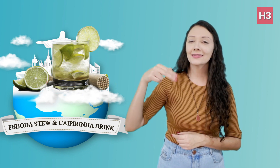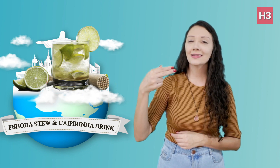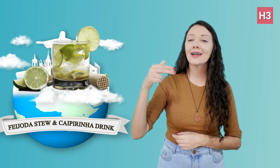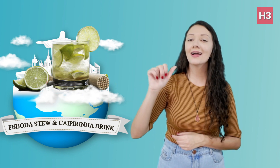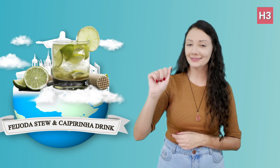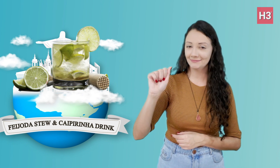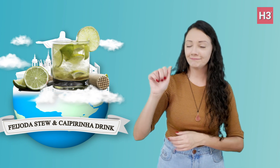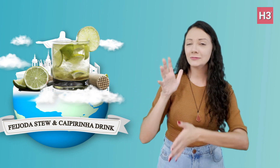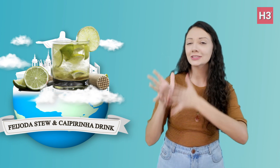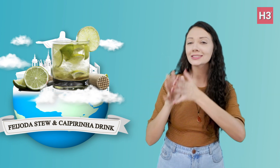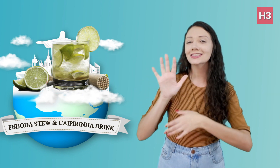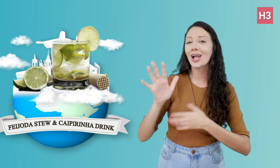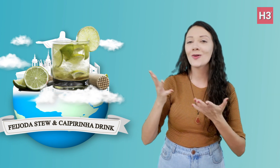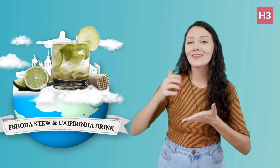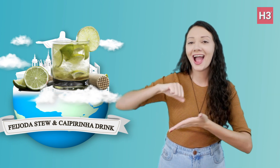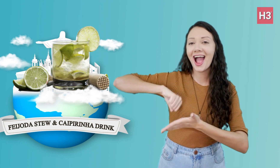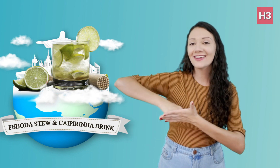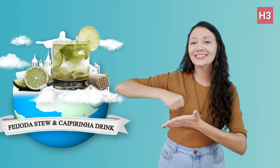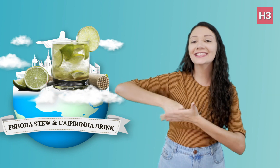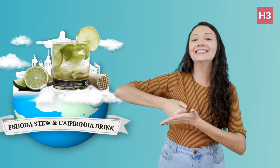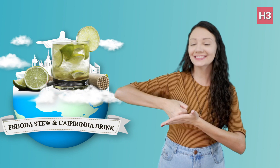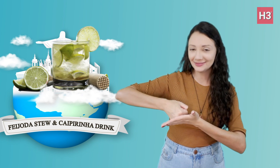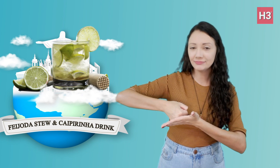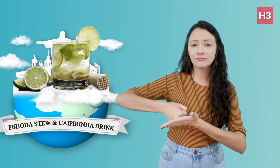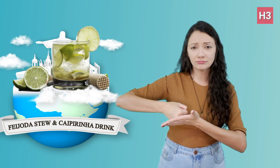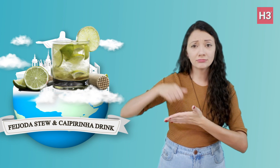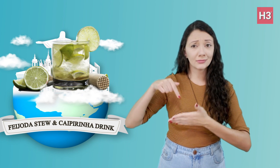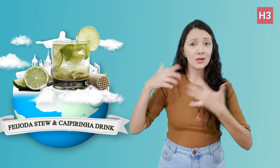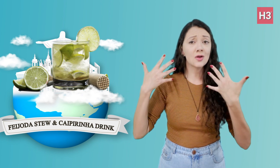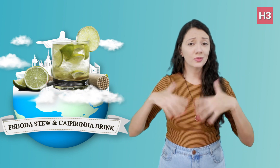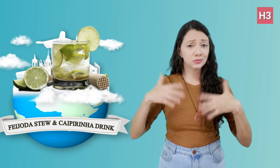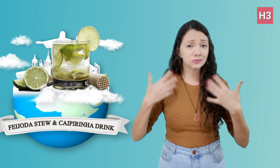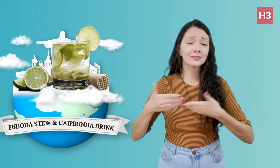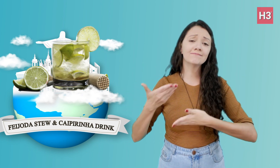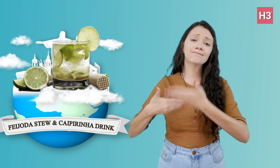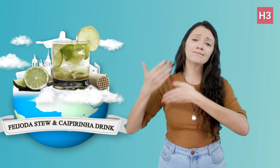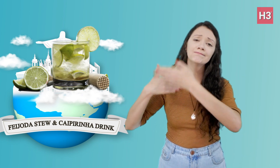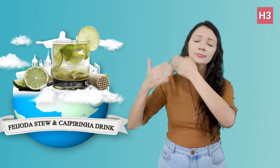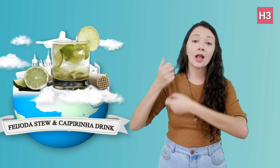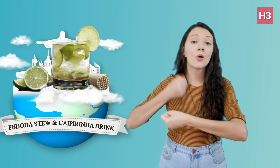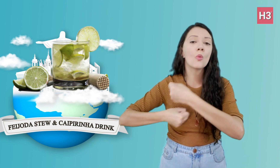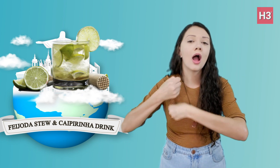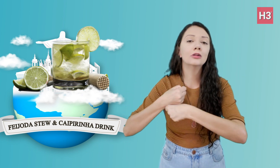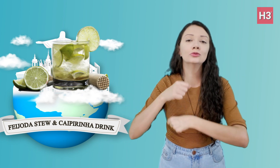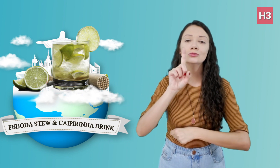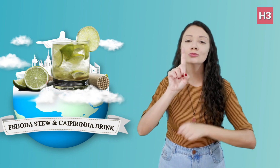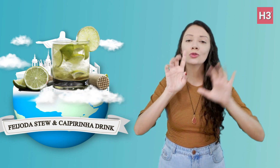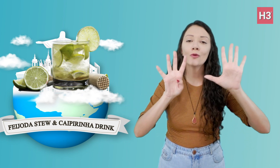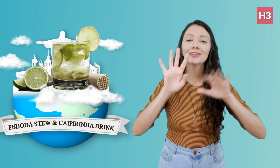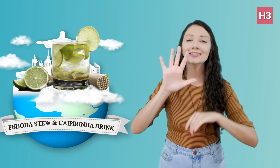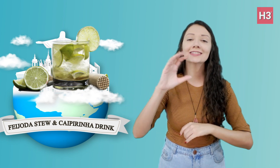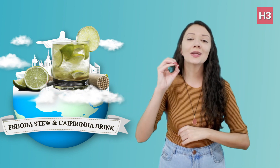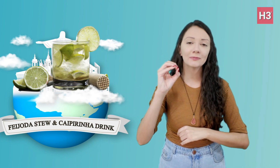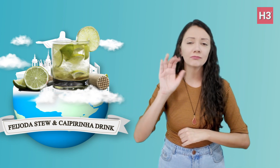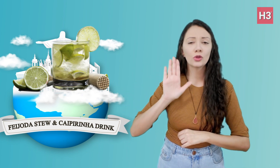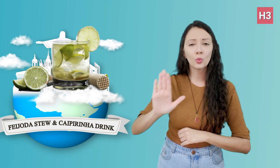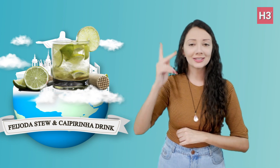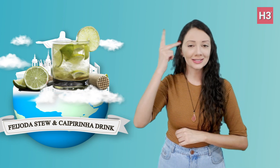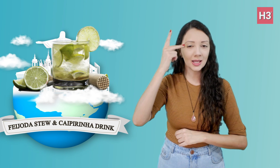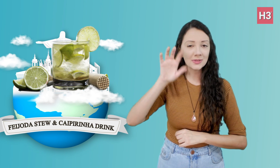The sign for it is: It was first created around the city of São Paulo around 1950.